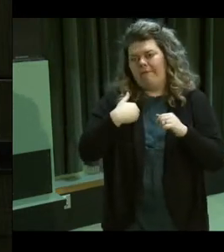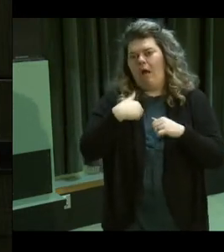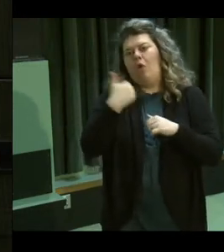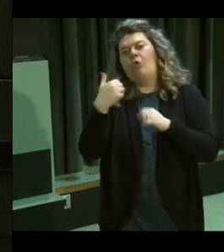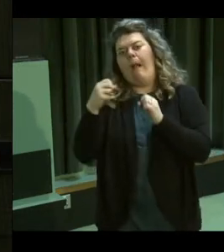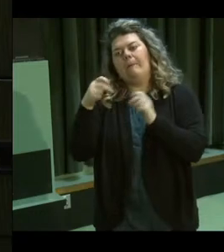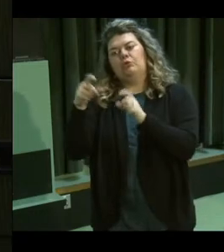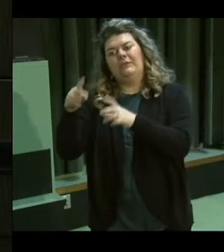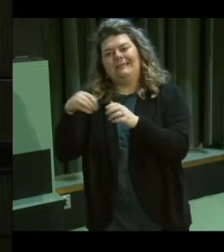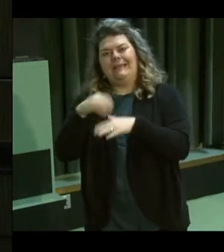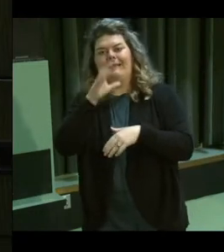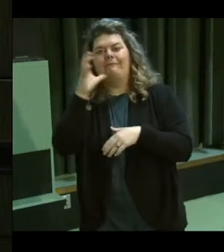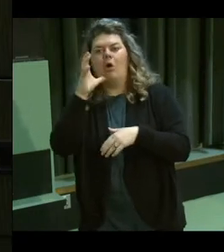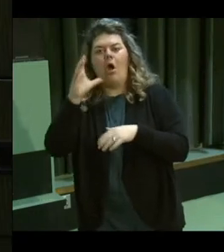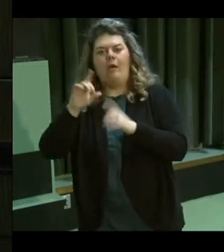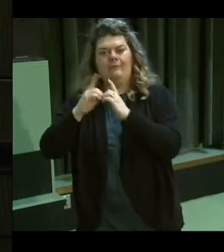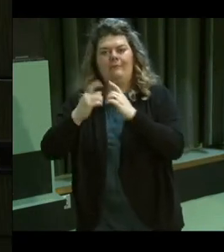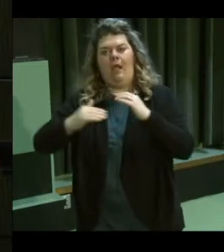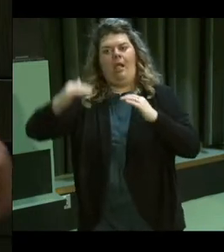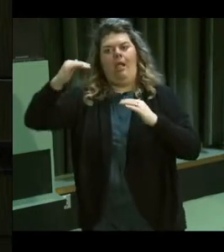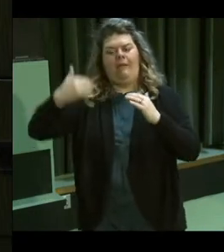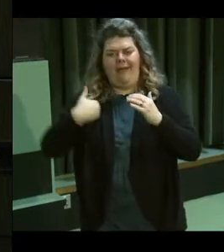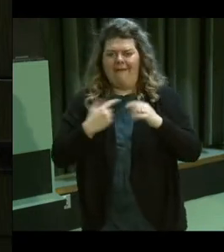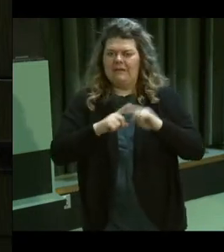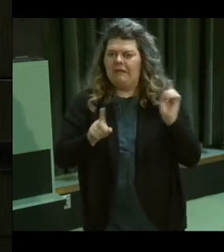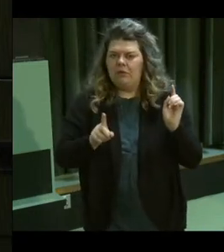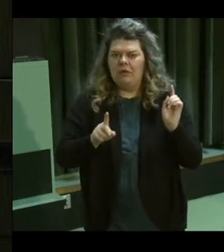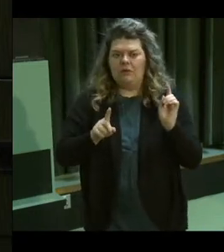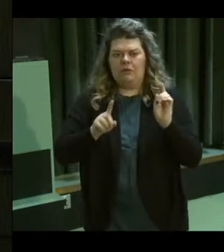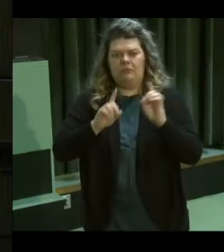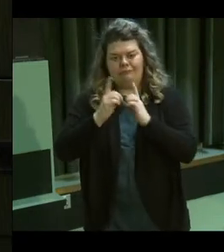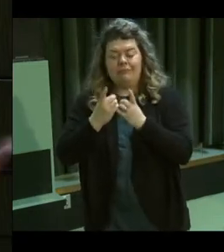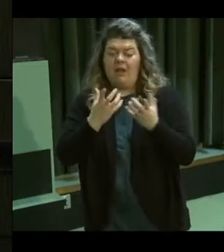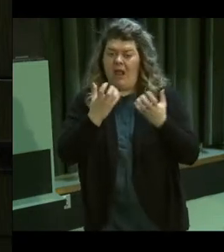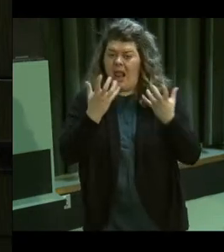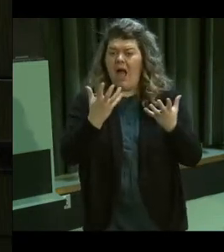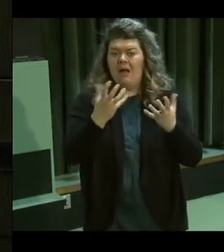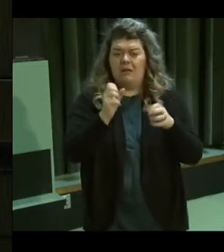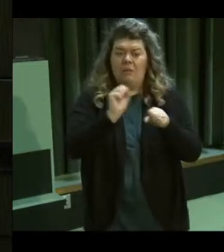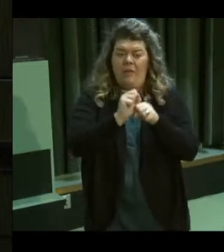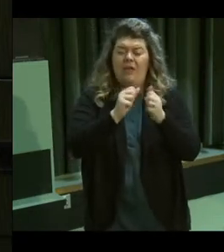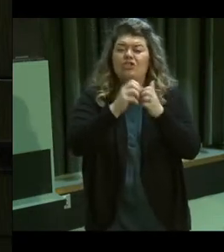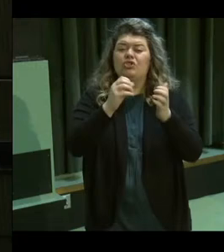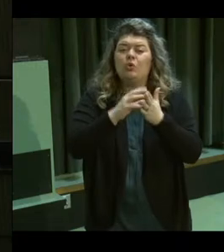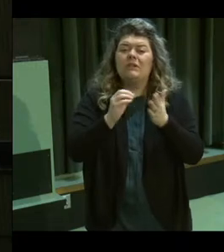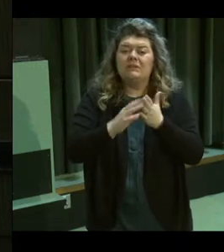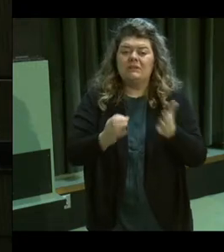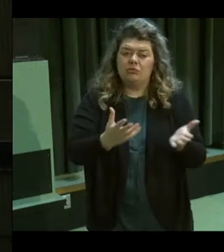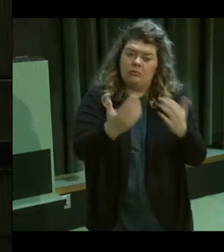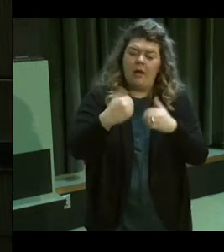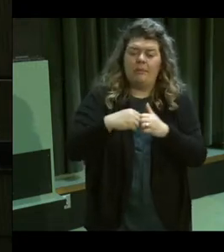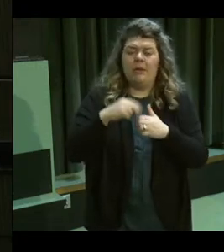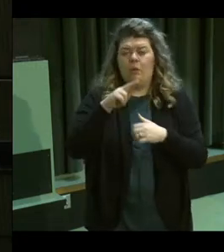is also other opportunities within agriculture. So we work a